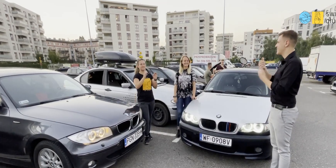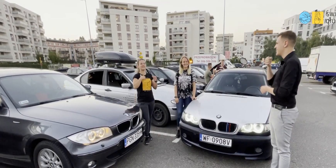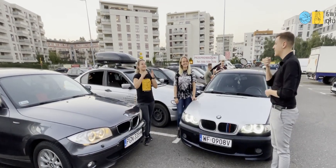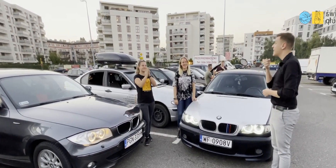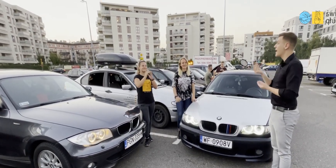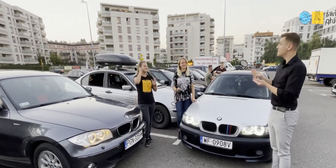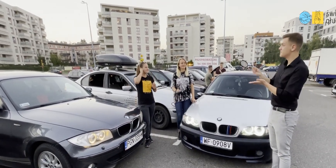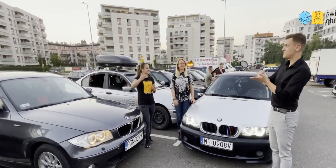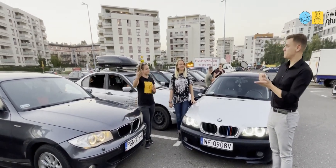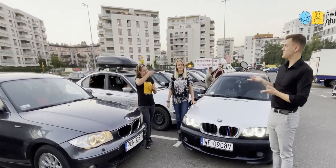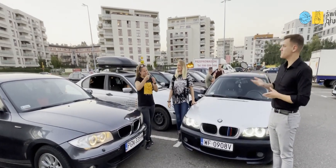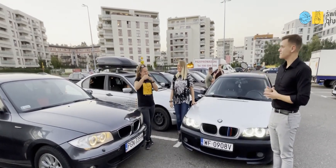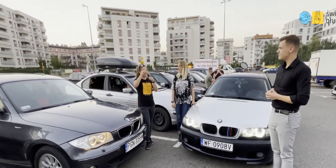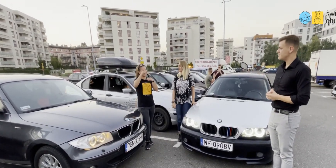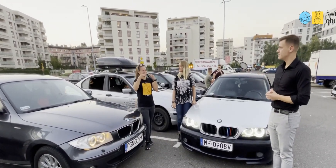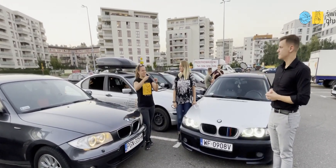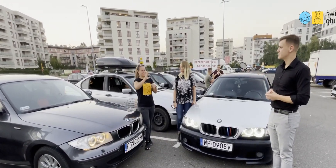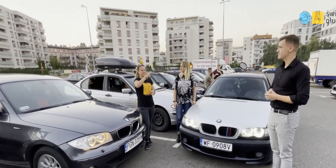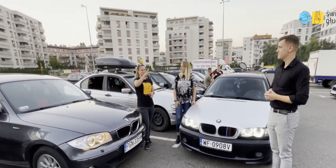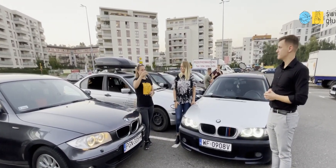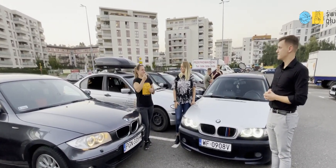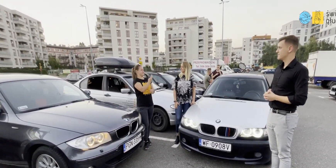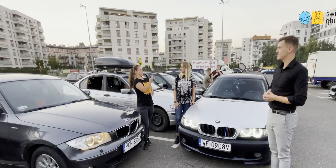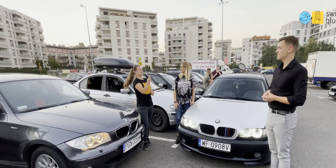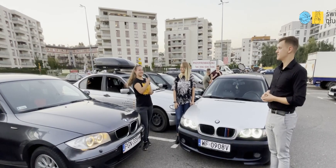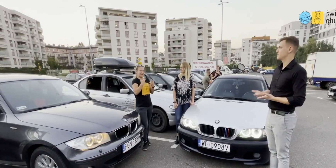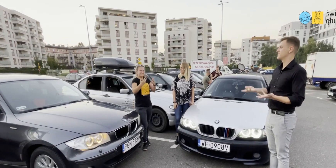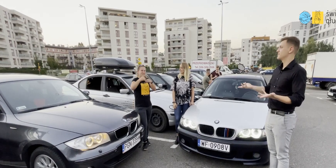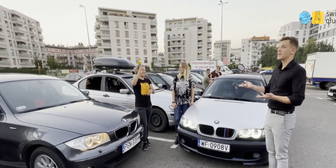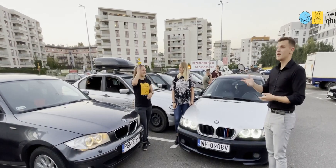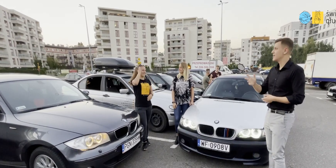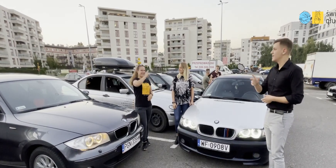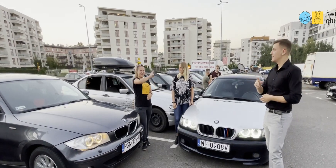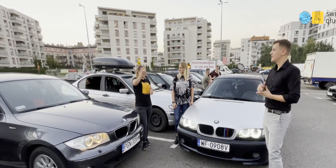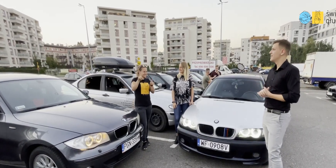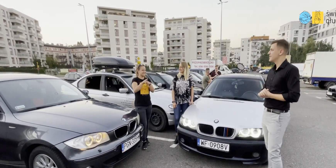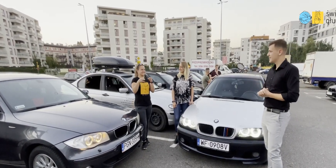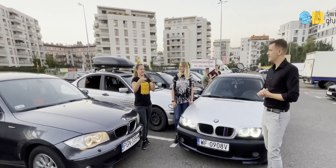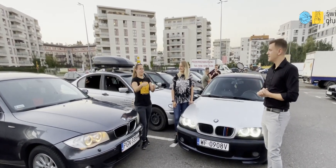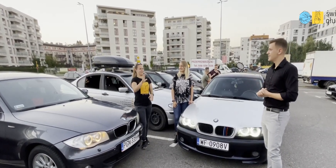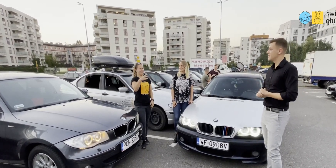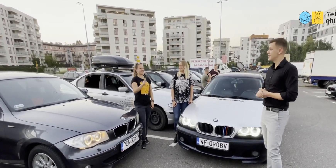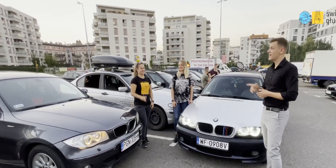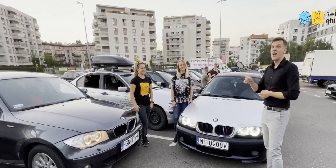[G]: I would like to add that I dream that there would be more girls at such meetings than both of us...